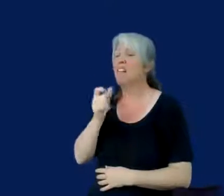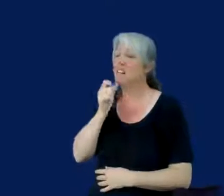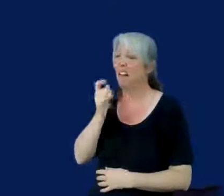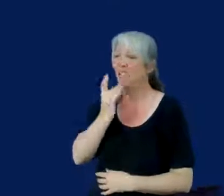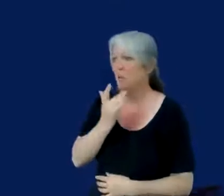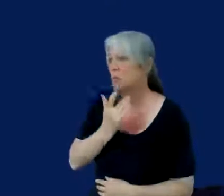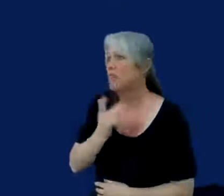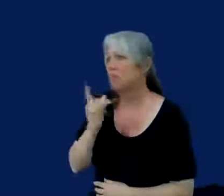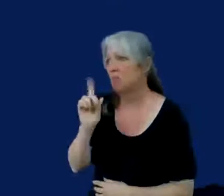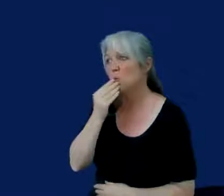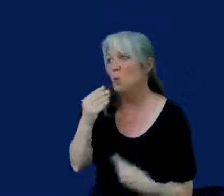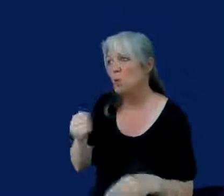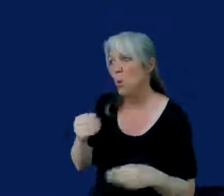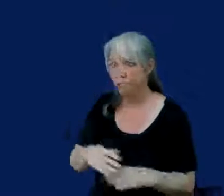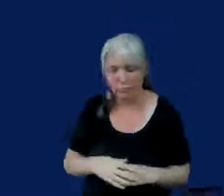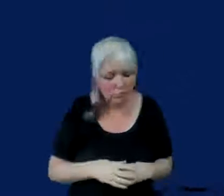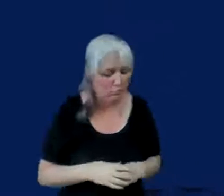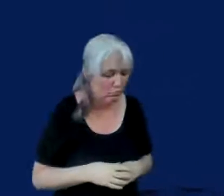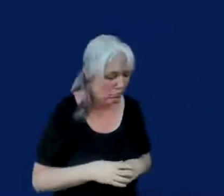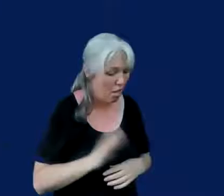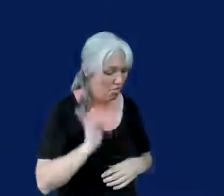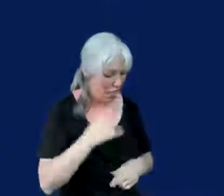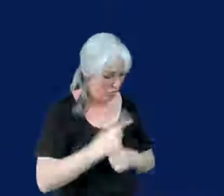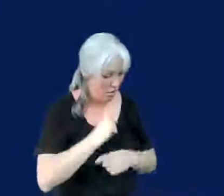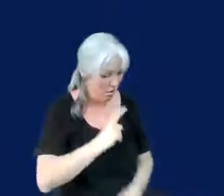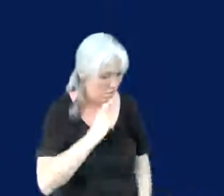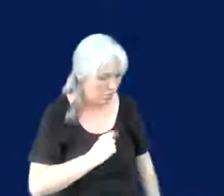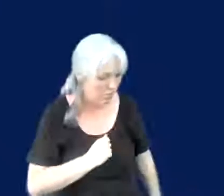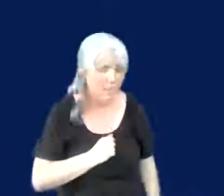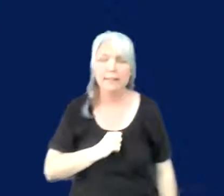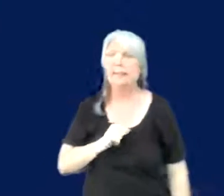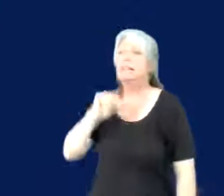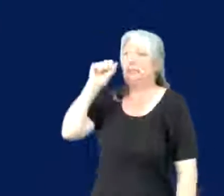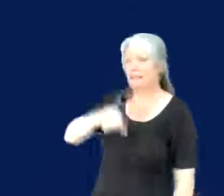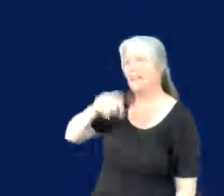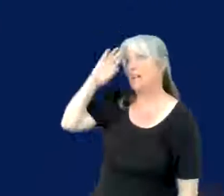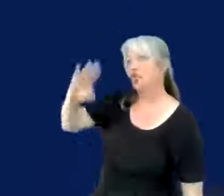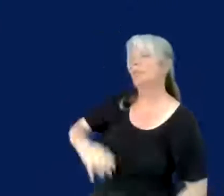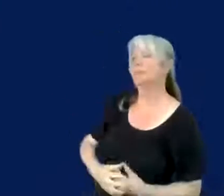“Is that right?” he said. “Yes sir,” I told him.